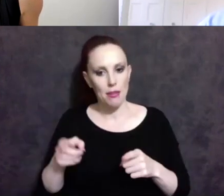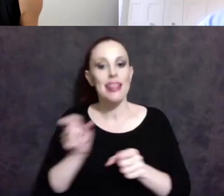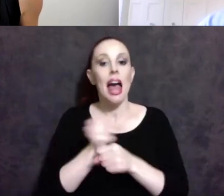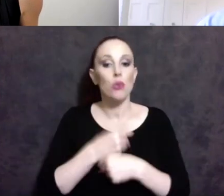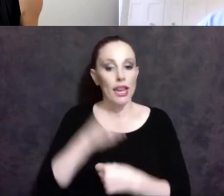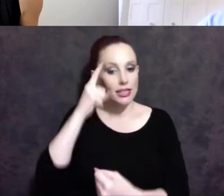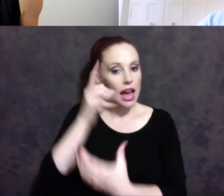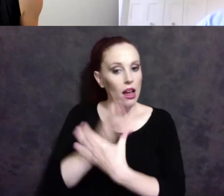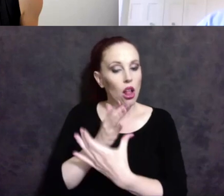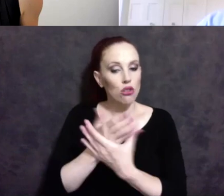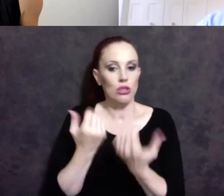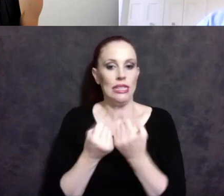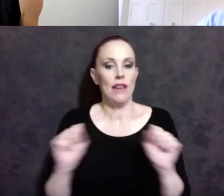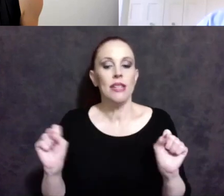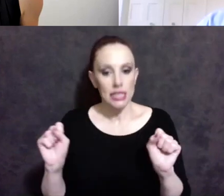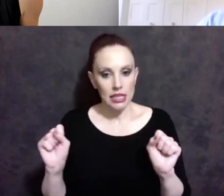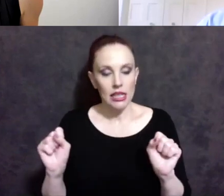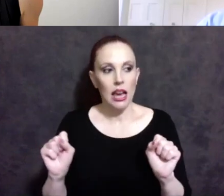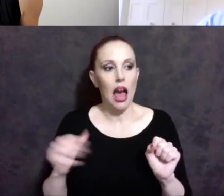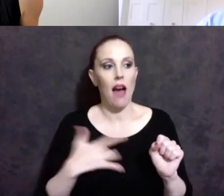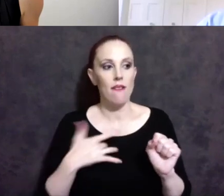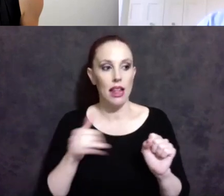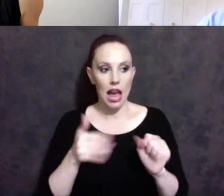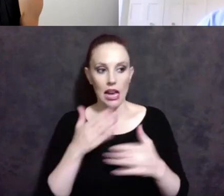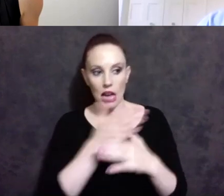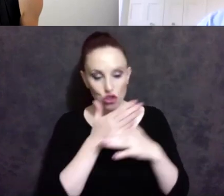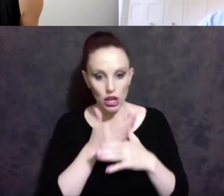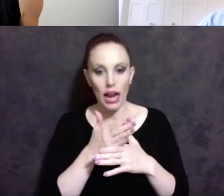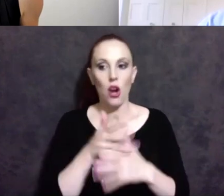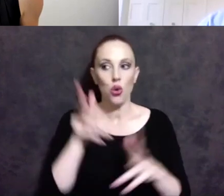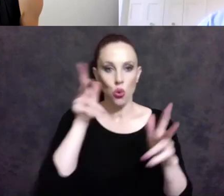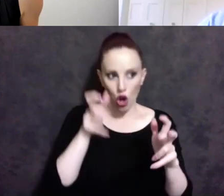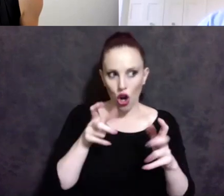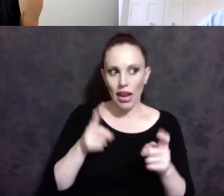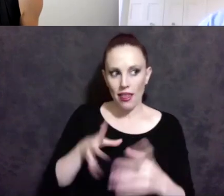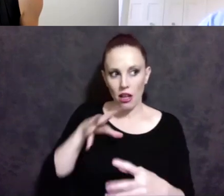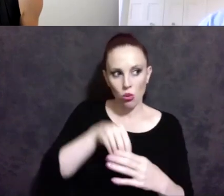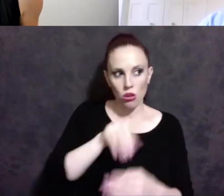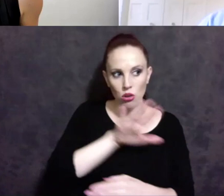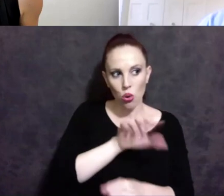have shared, you heard it, and now integrated it within the workplace environment versus,